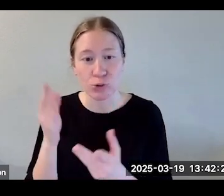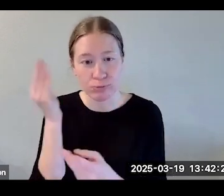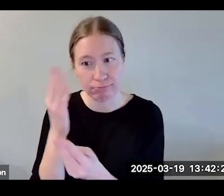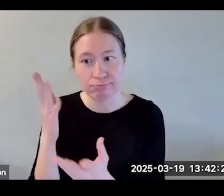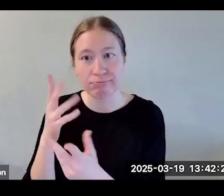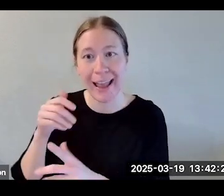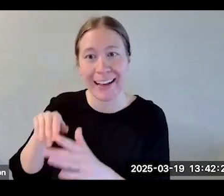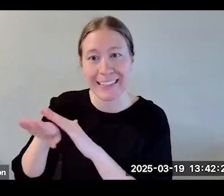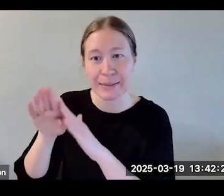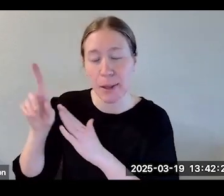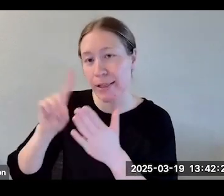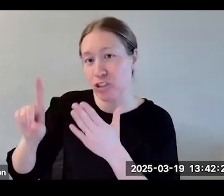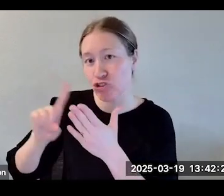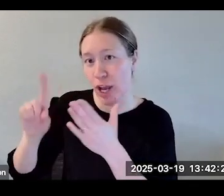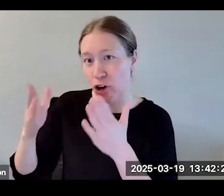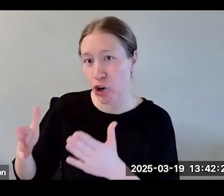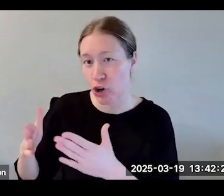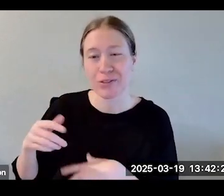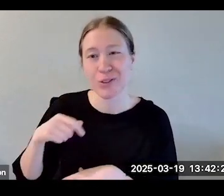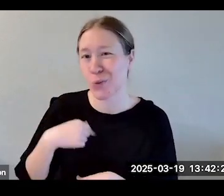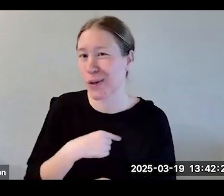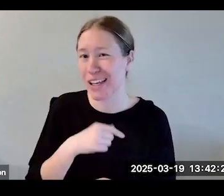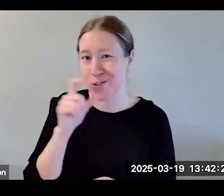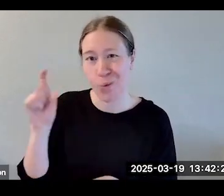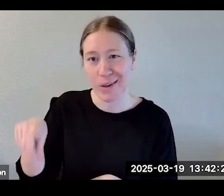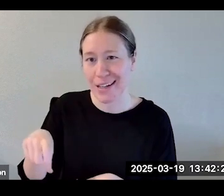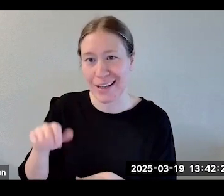that we do not need alt text for that image.